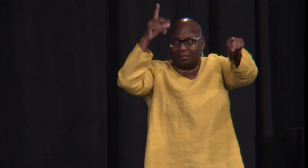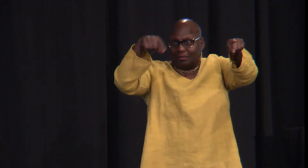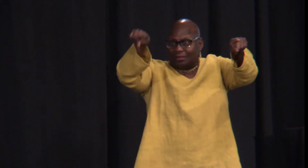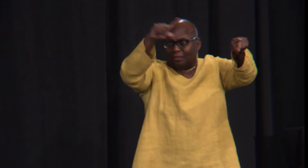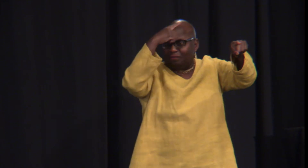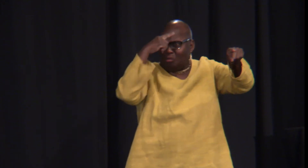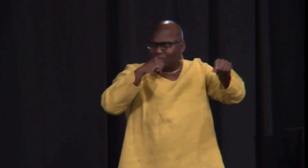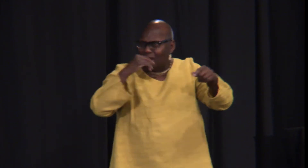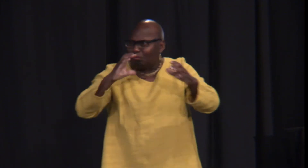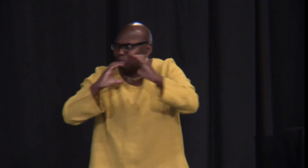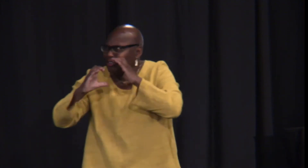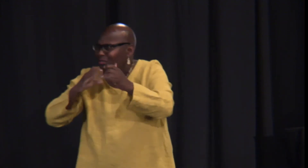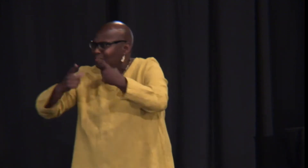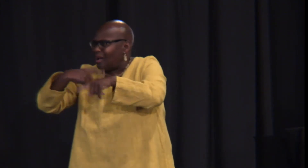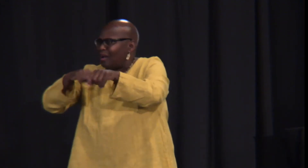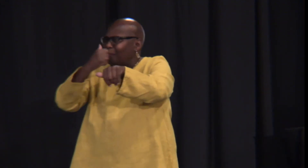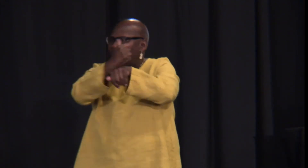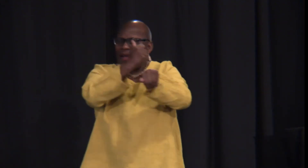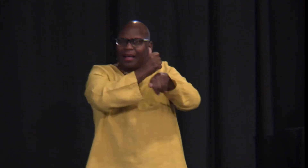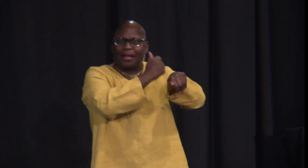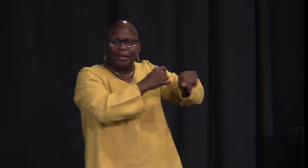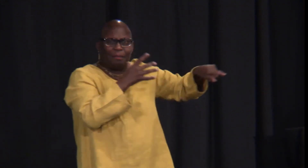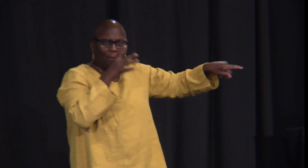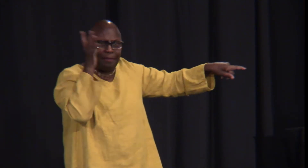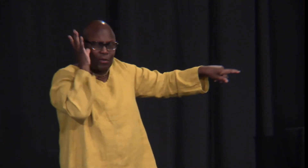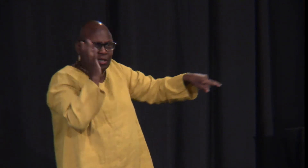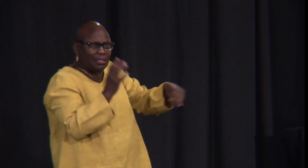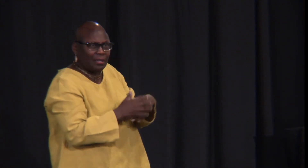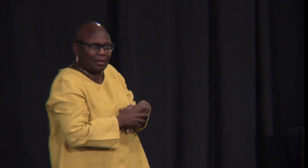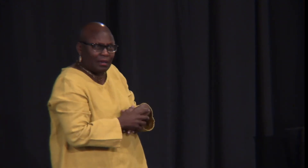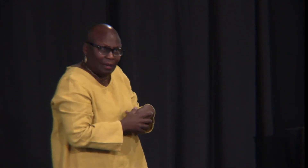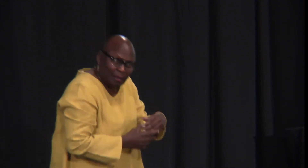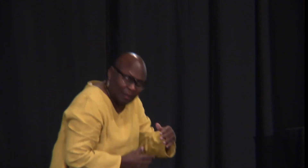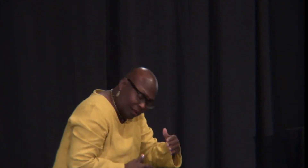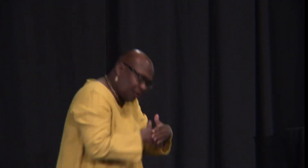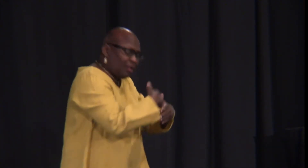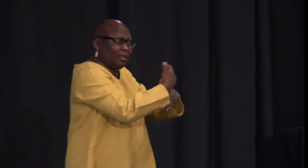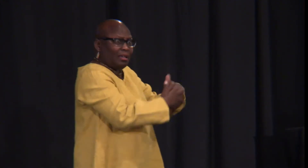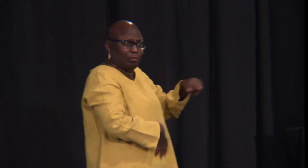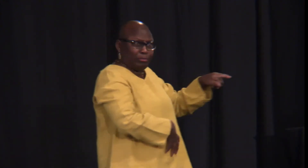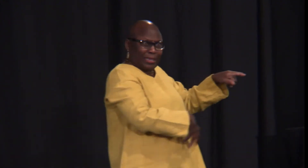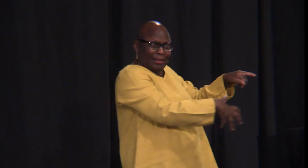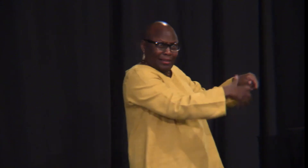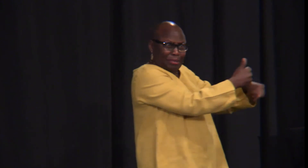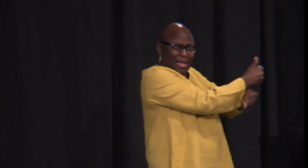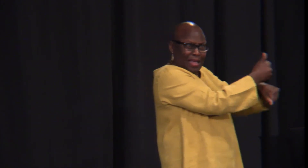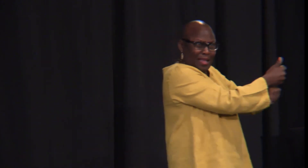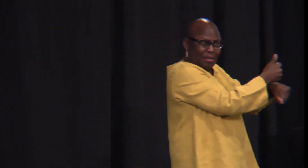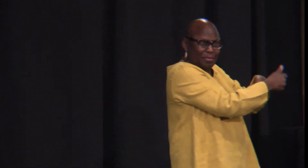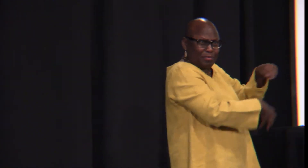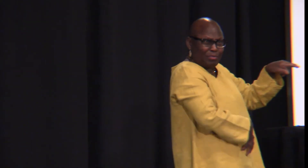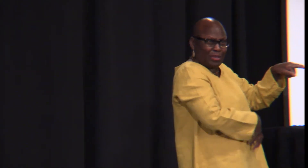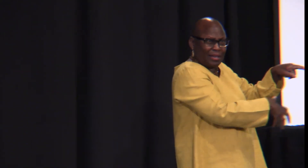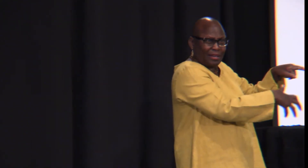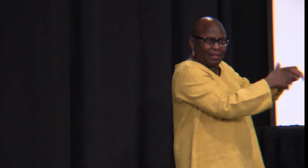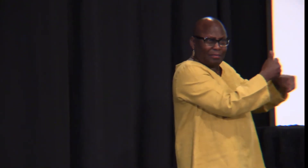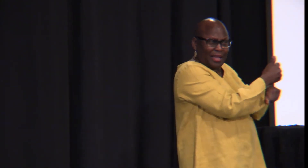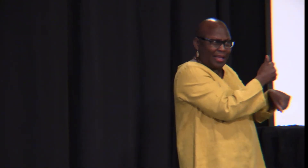The elementary school teachers blame ECE and early childhood